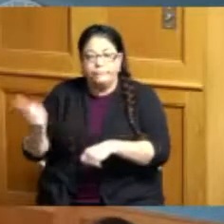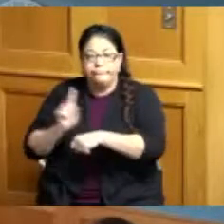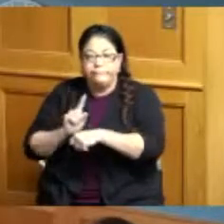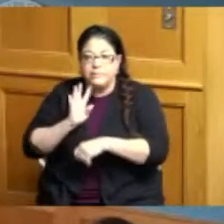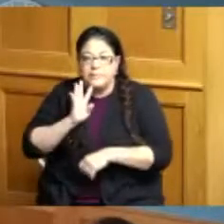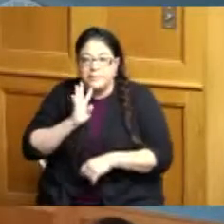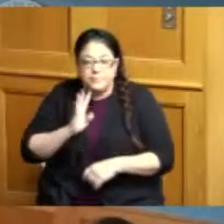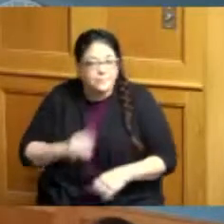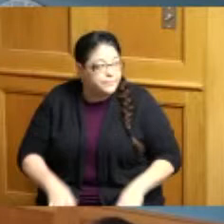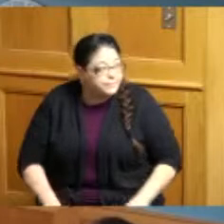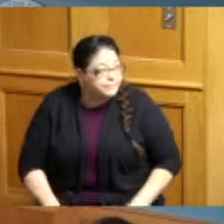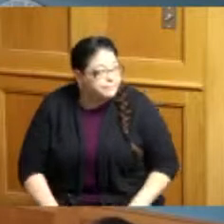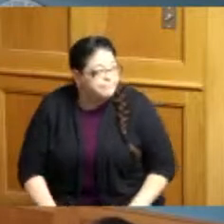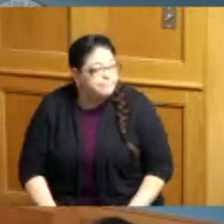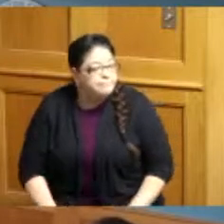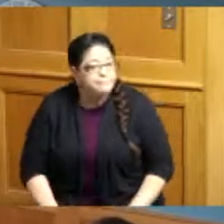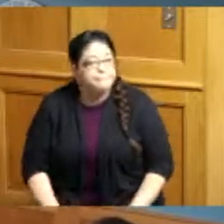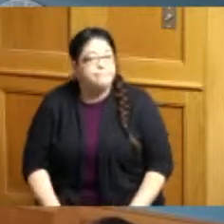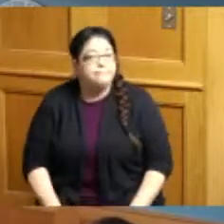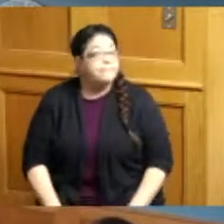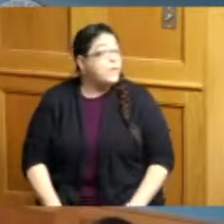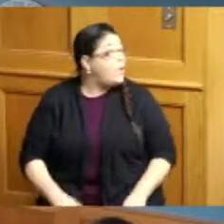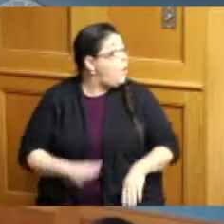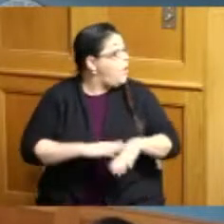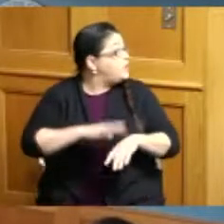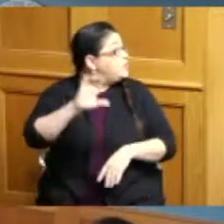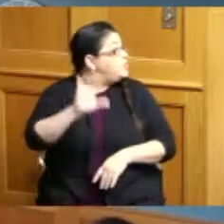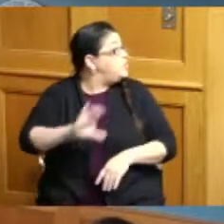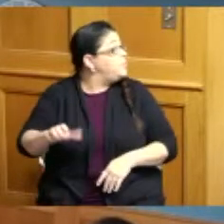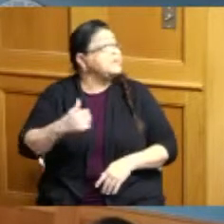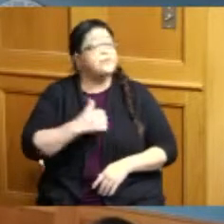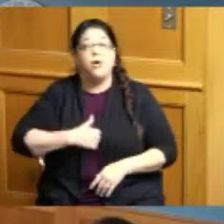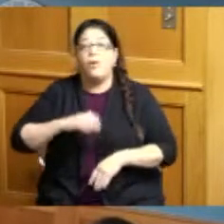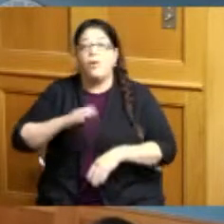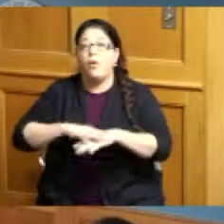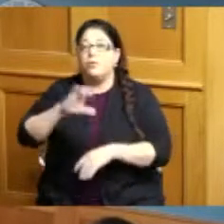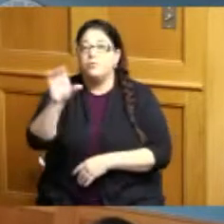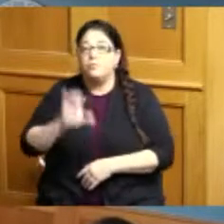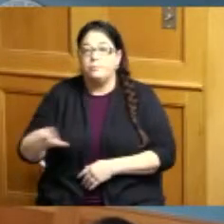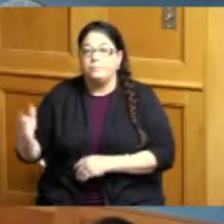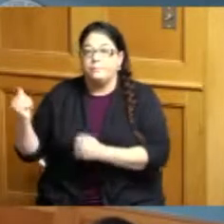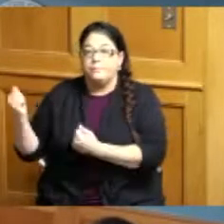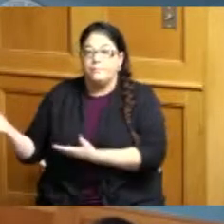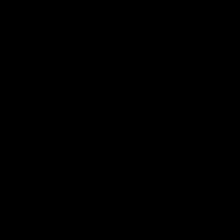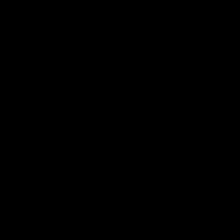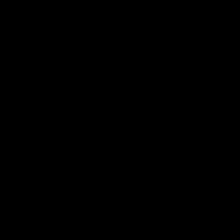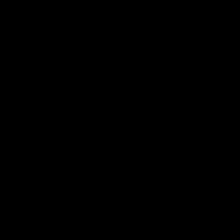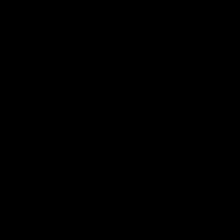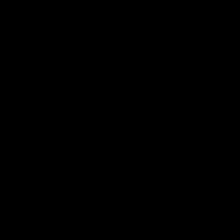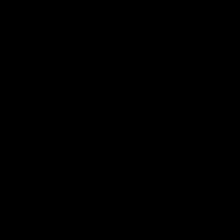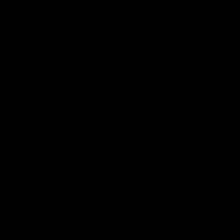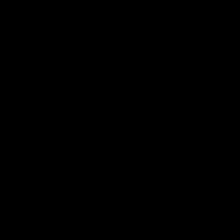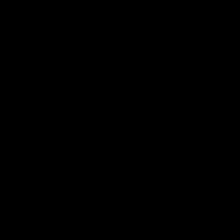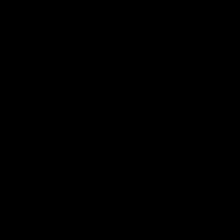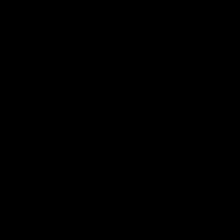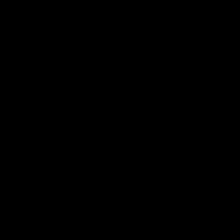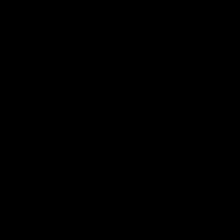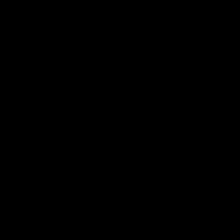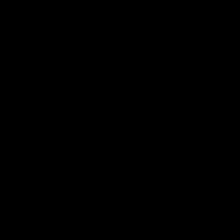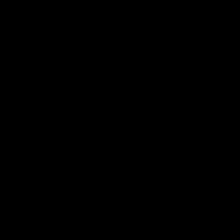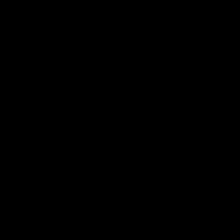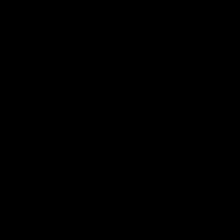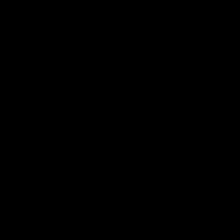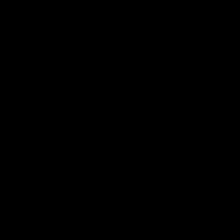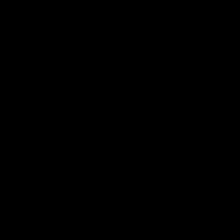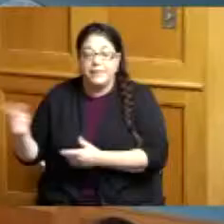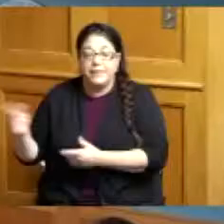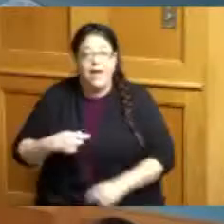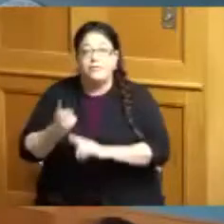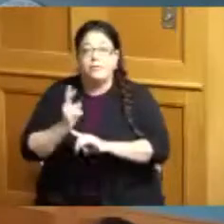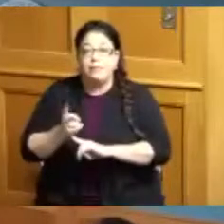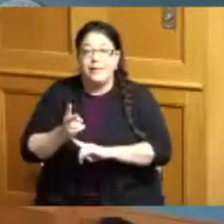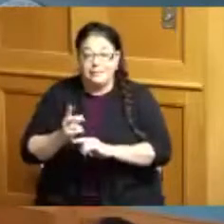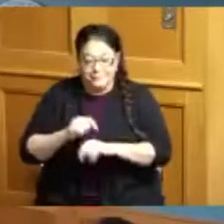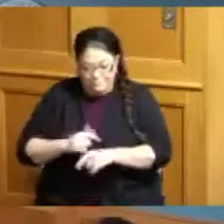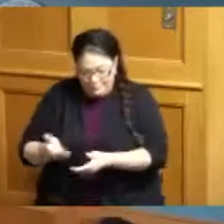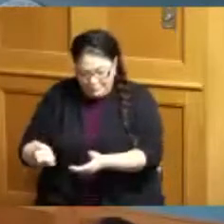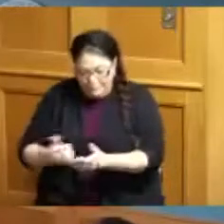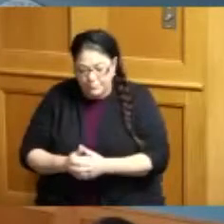is that on the oh it's on the zoom hello can you hello welcome we have two minutes thank you thank